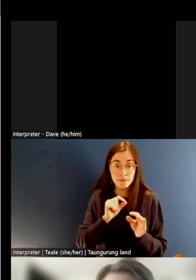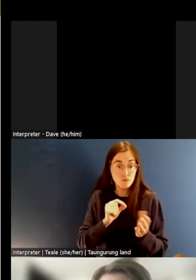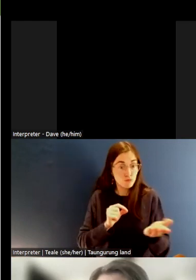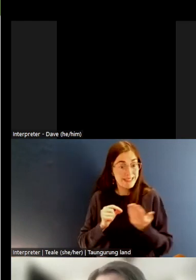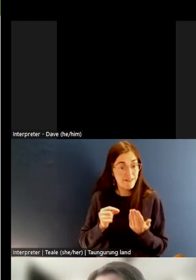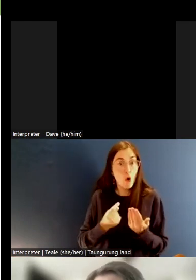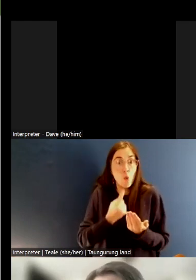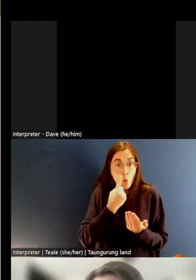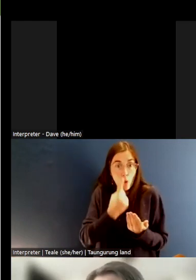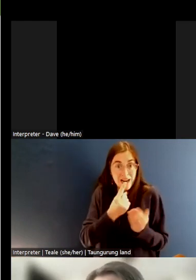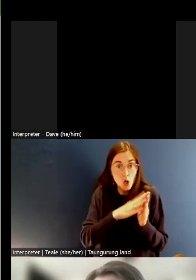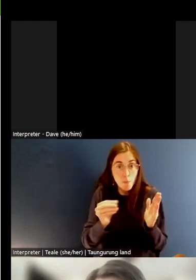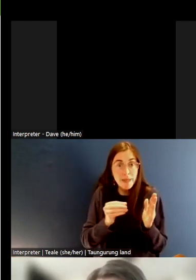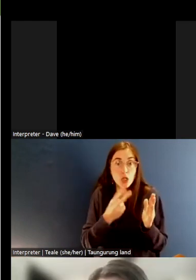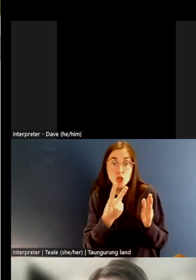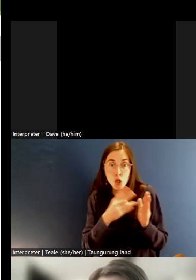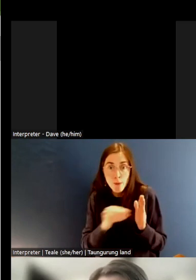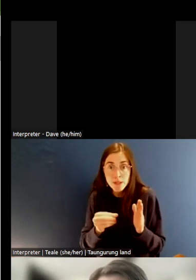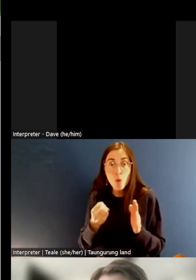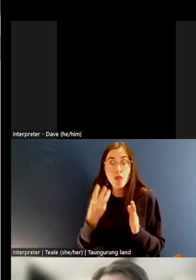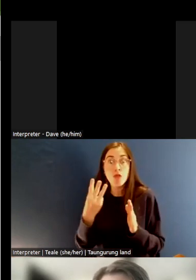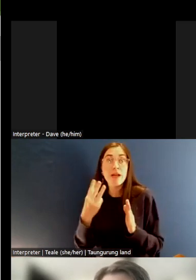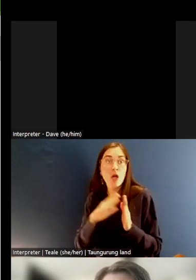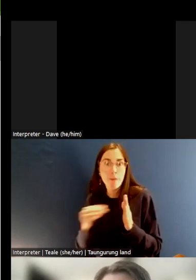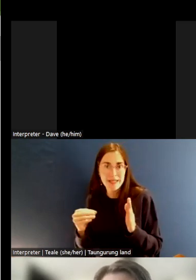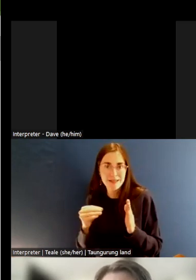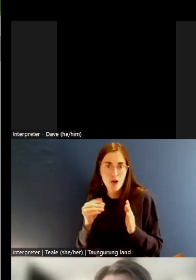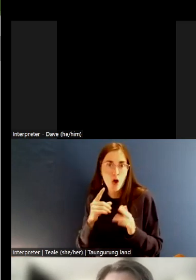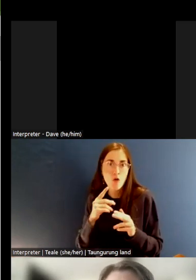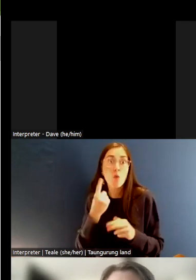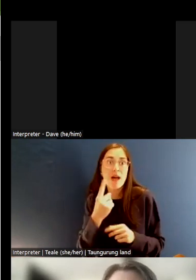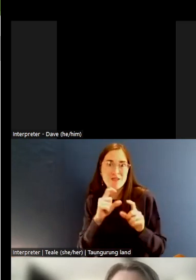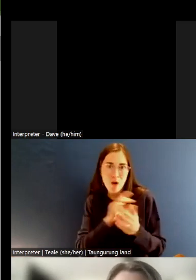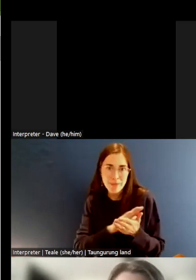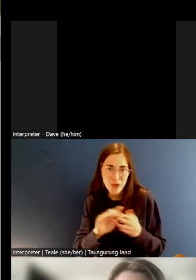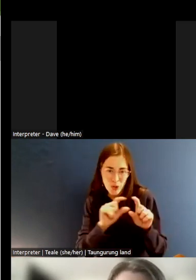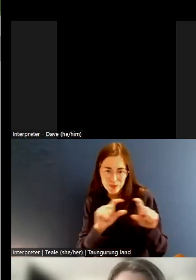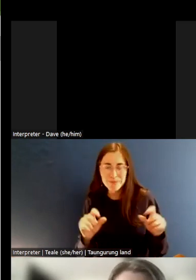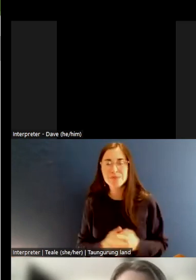And then in terms of more detailed testing, as the technology has advanced